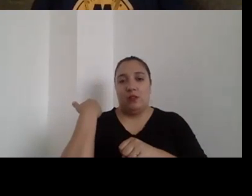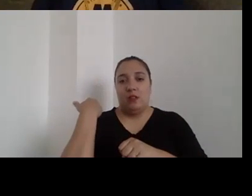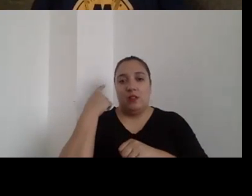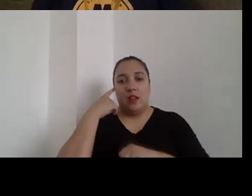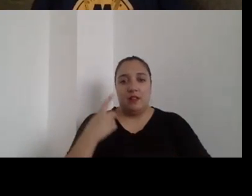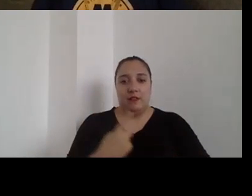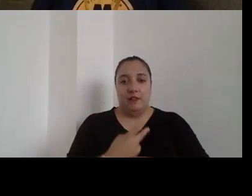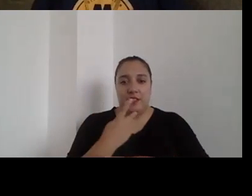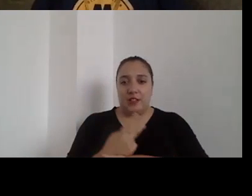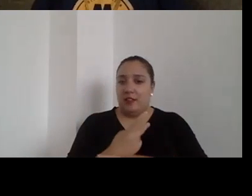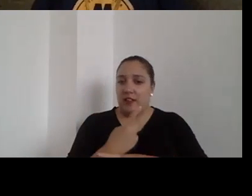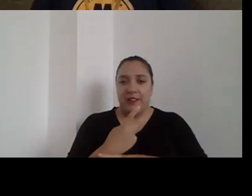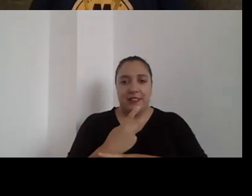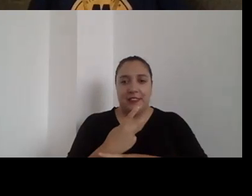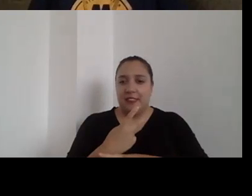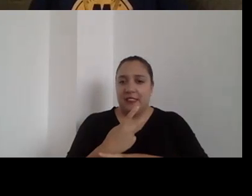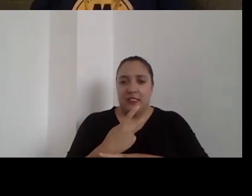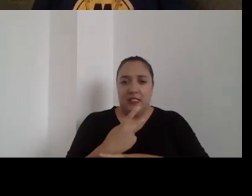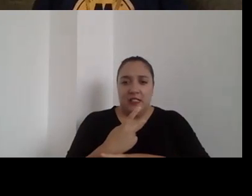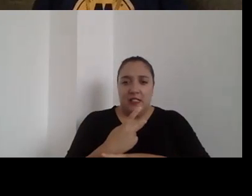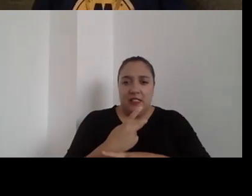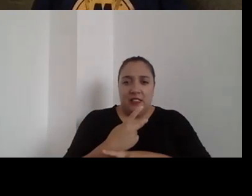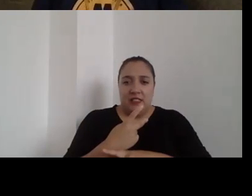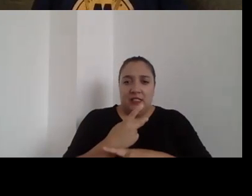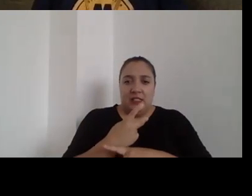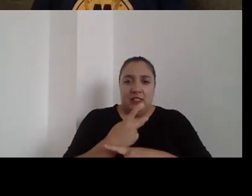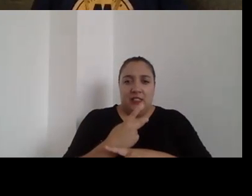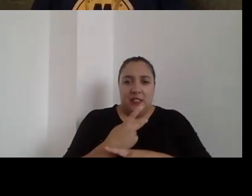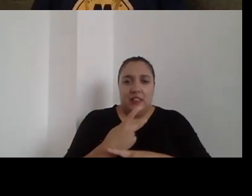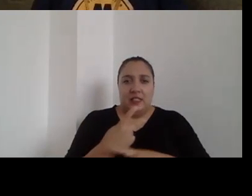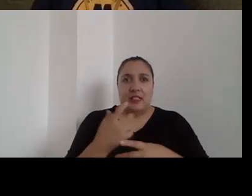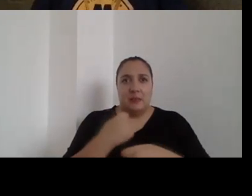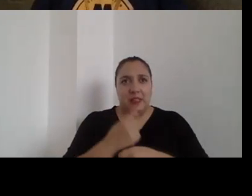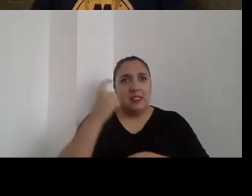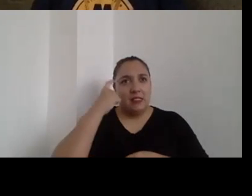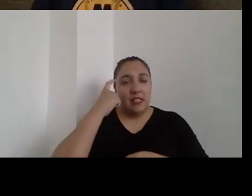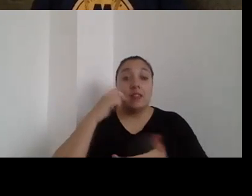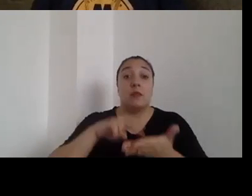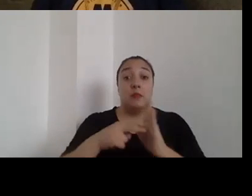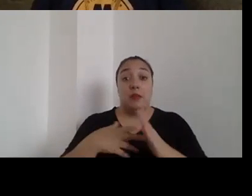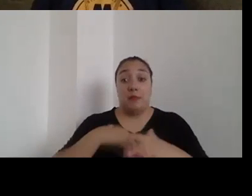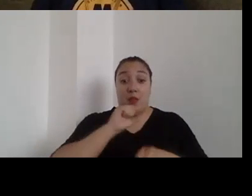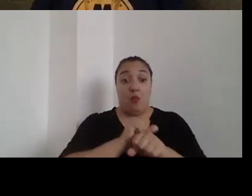My work had started to get very narrow. I would only perform my work,